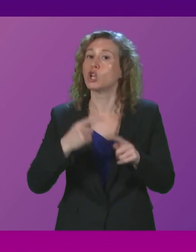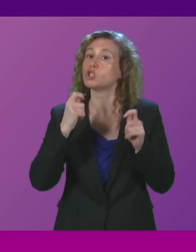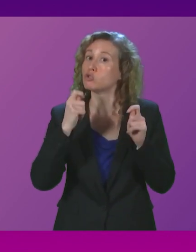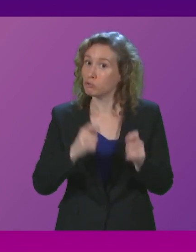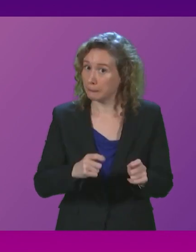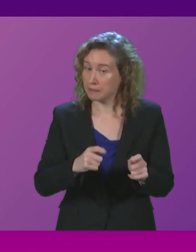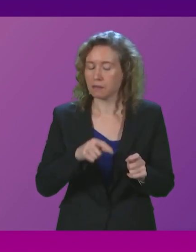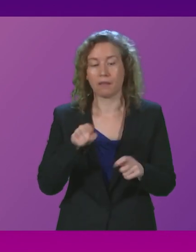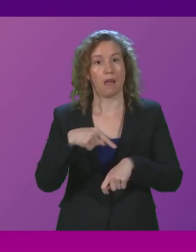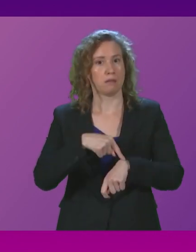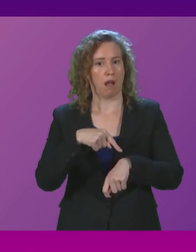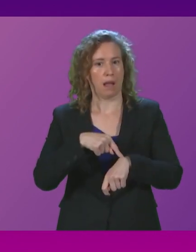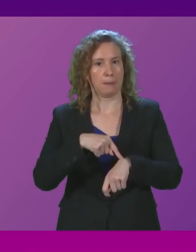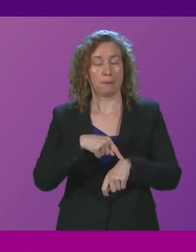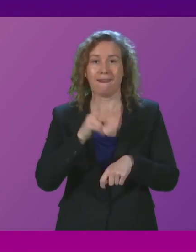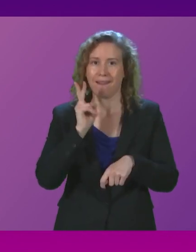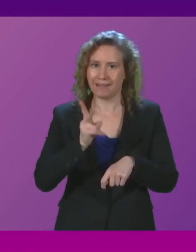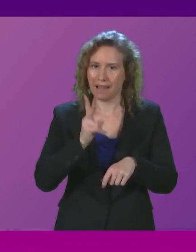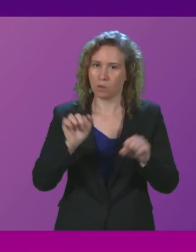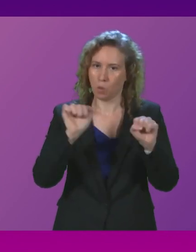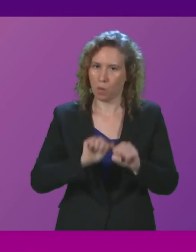On this occasion, she again waited nine hours.